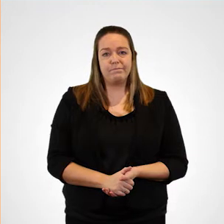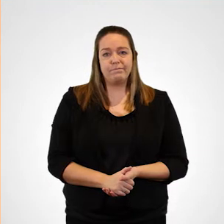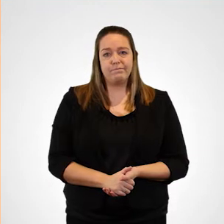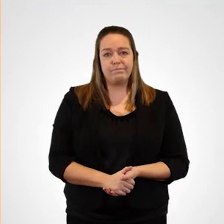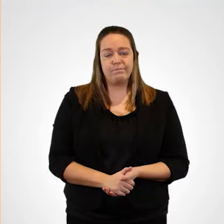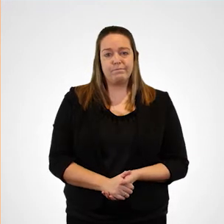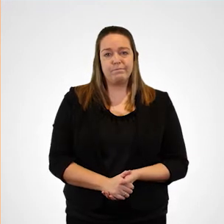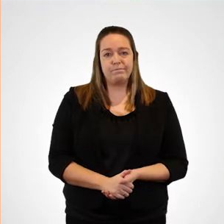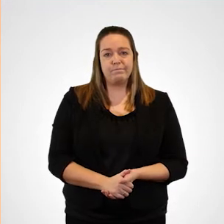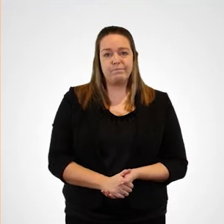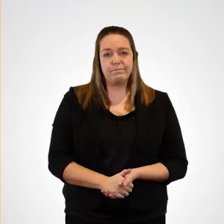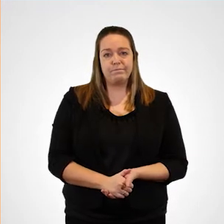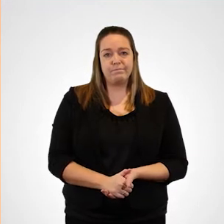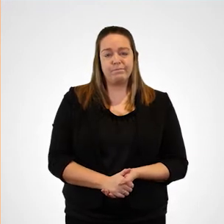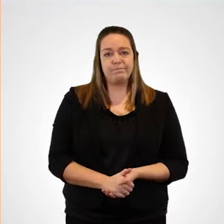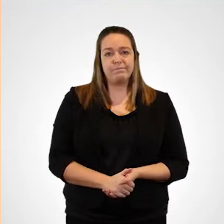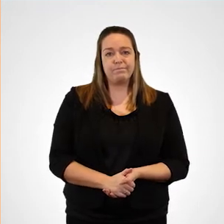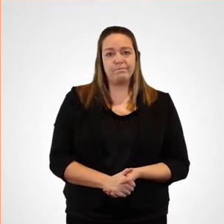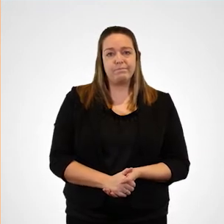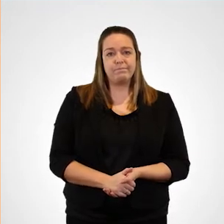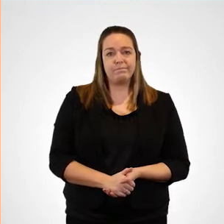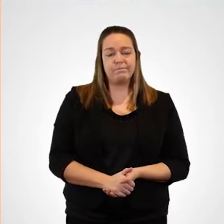Okay.